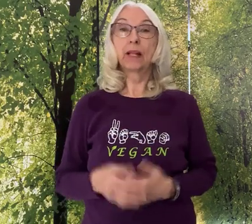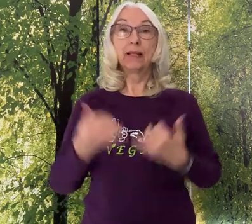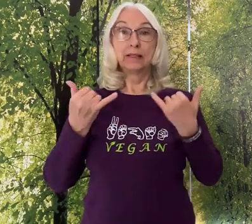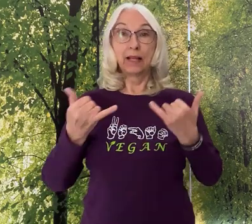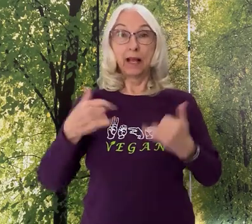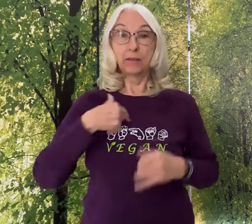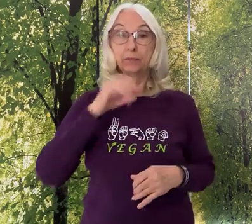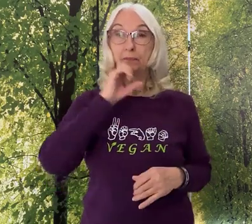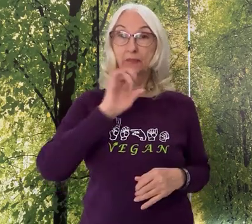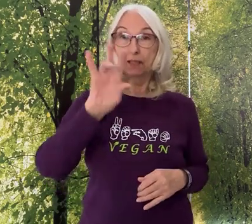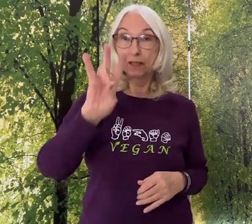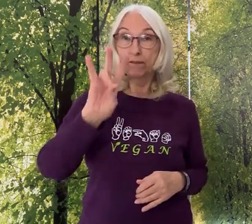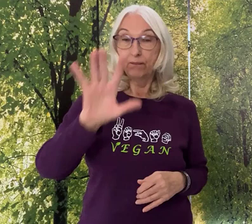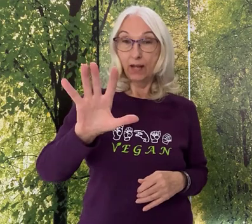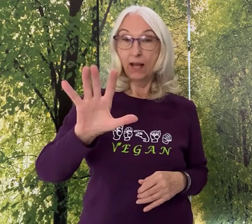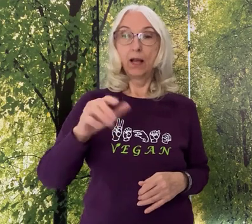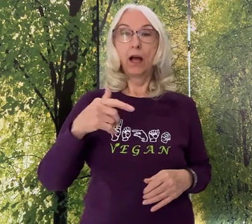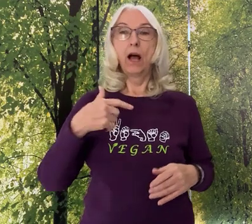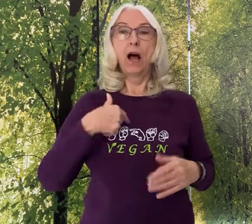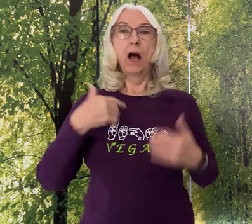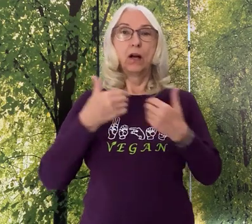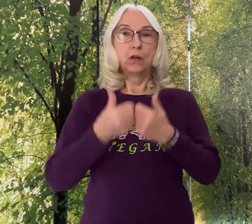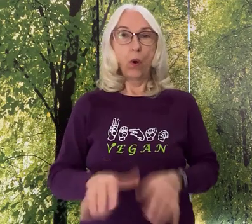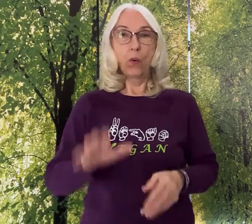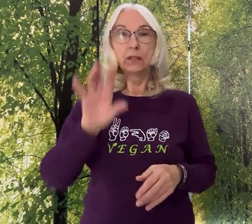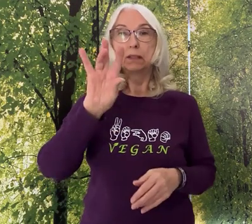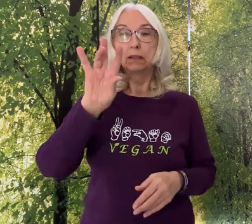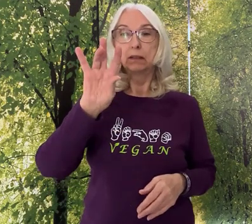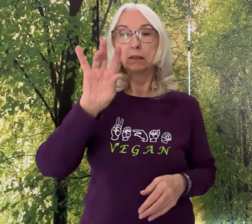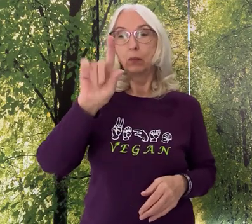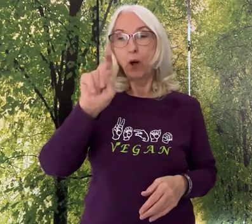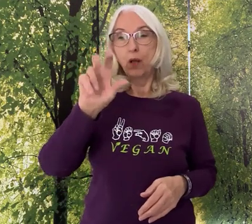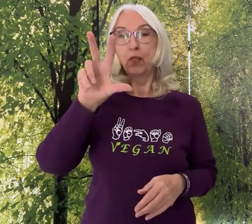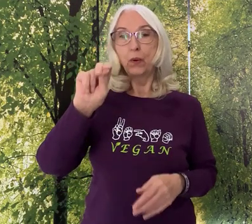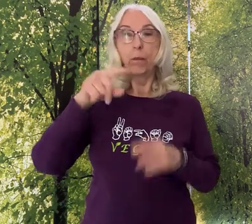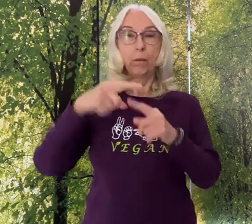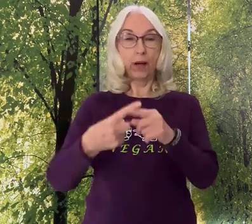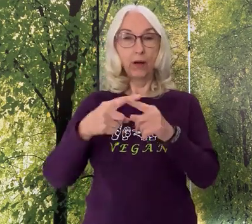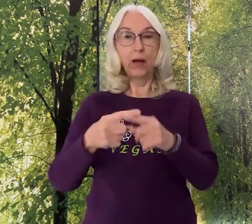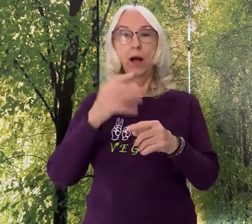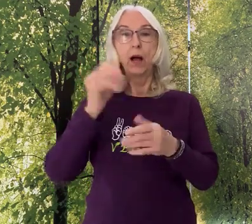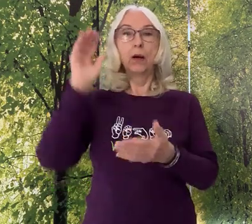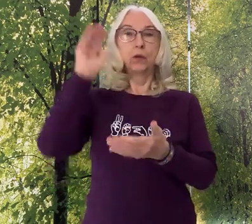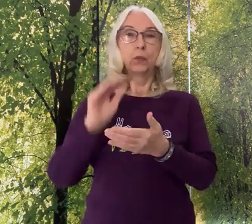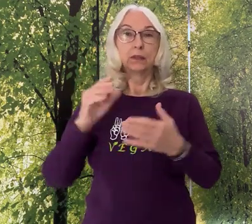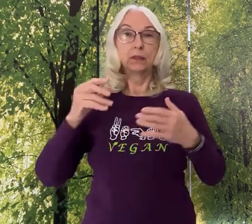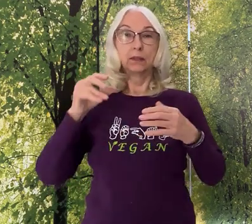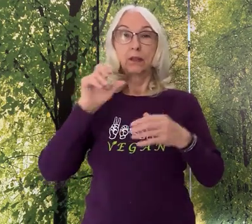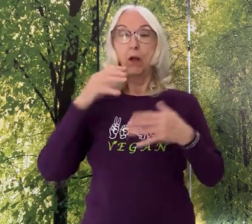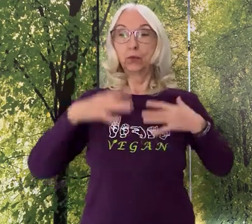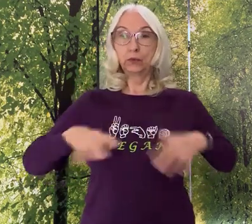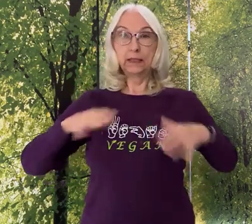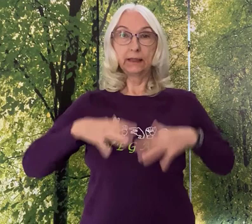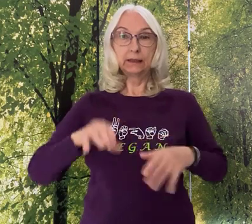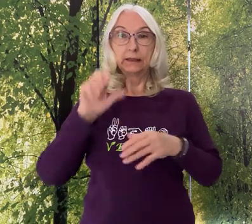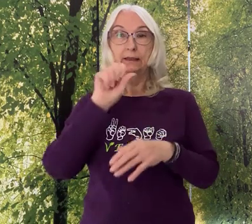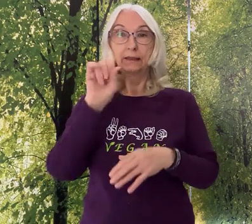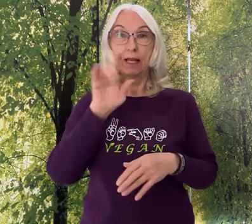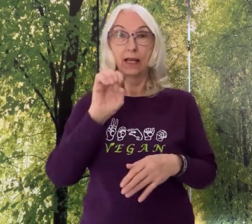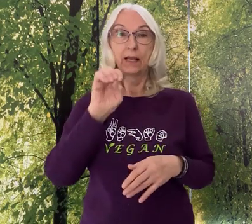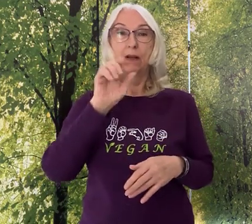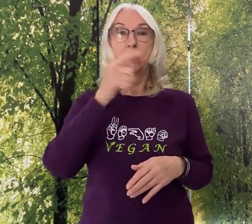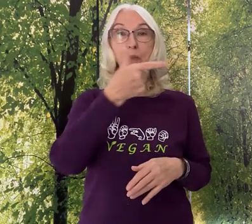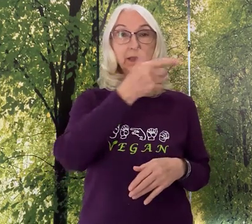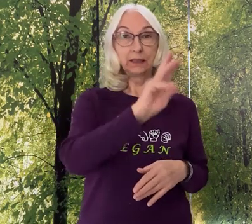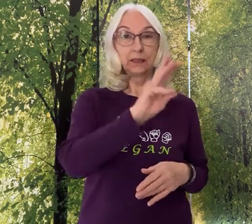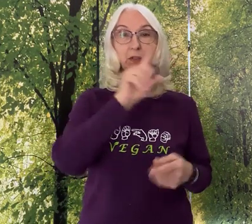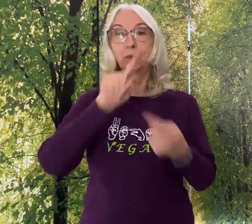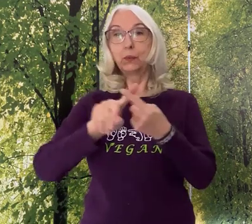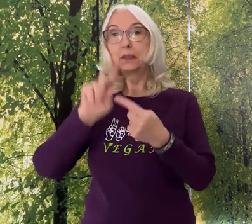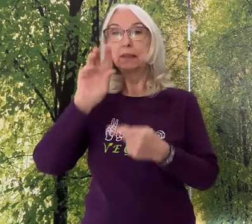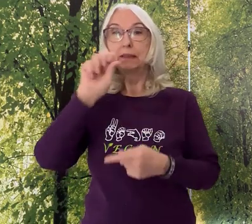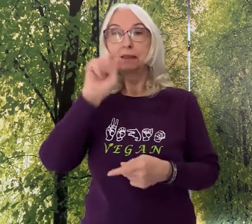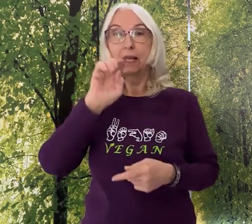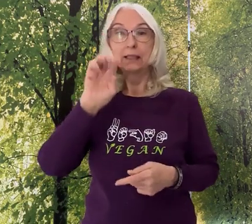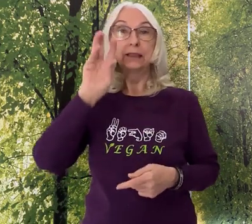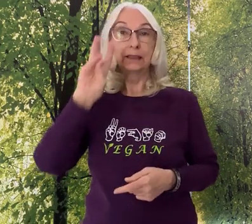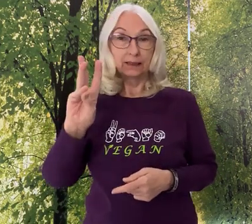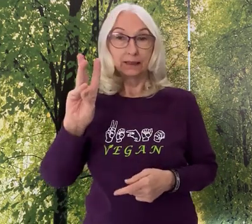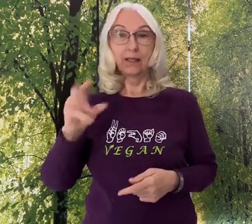Now at 75 years old, I have lost 130 pounds and reduced my dress size from 26 to size 6.